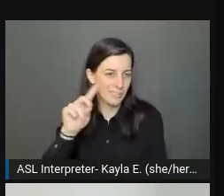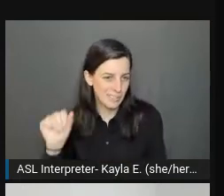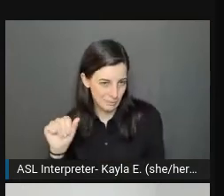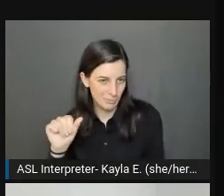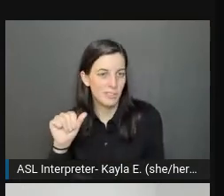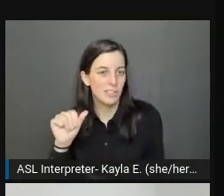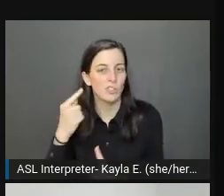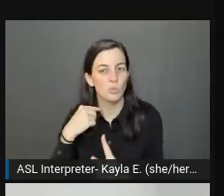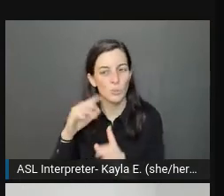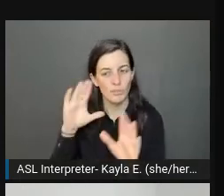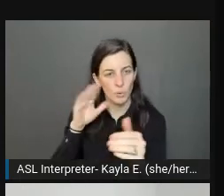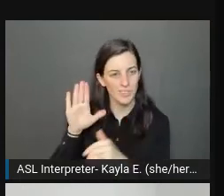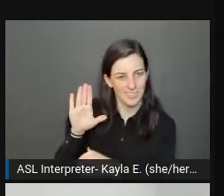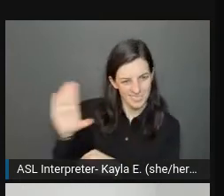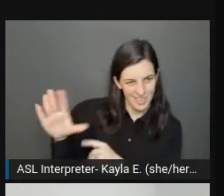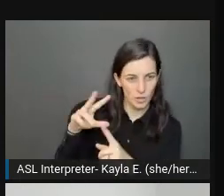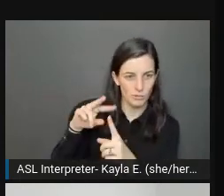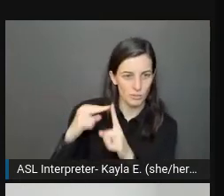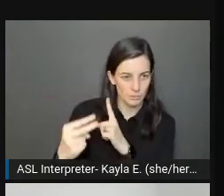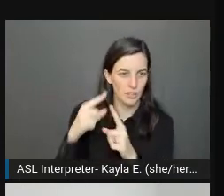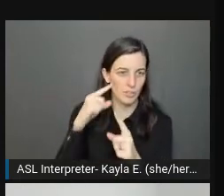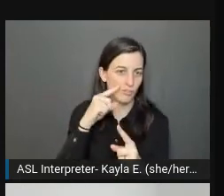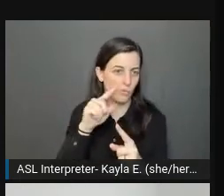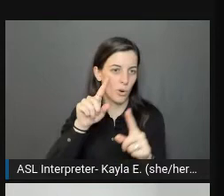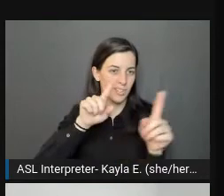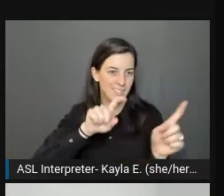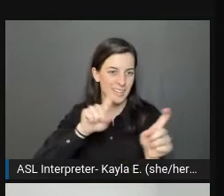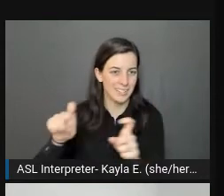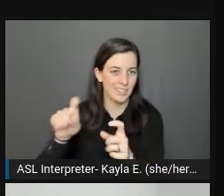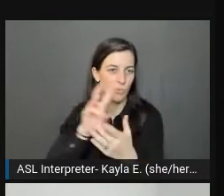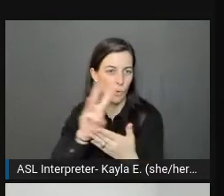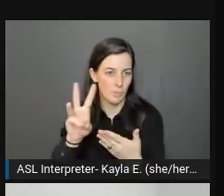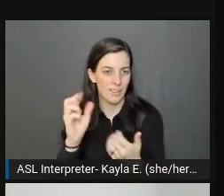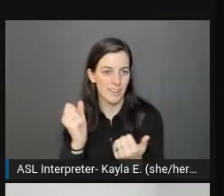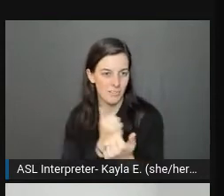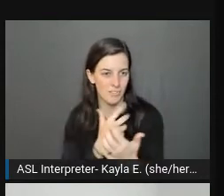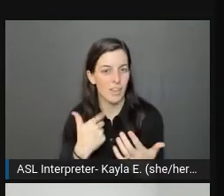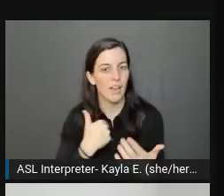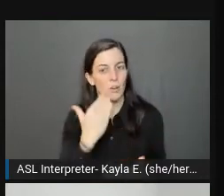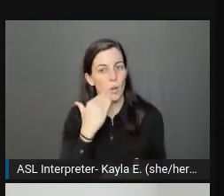Without further ado, I'm going to jump right in. I know you'll have a lot of questions for me because testing